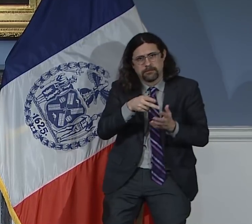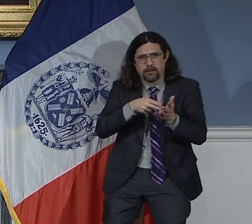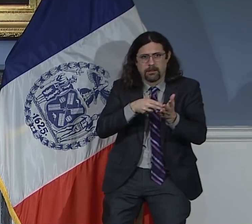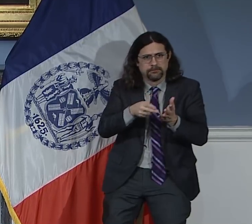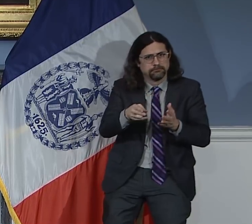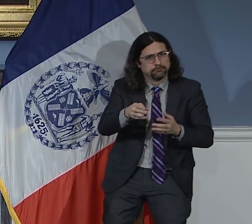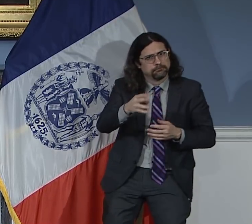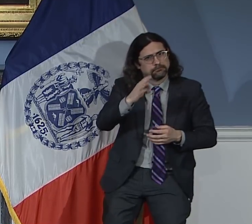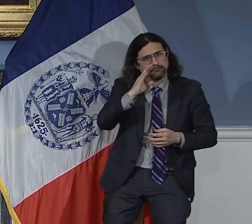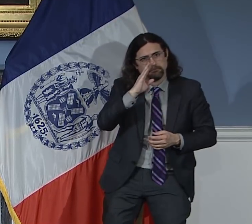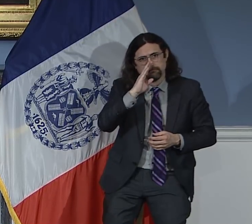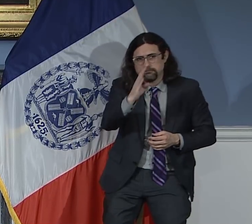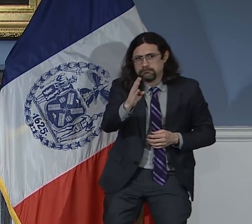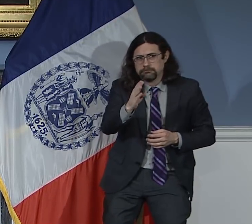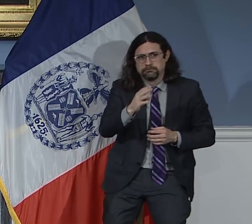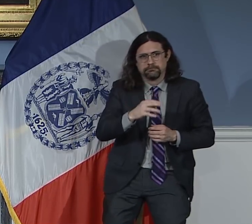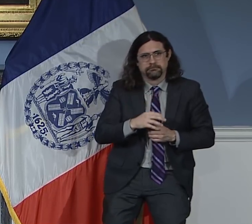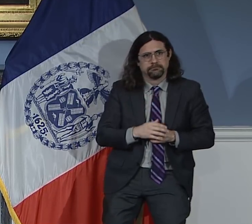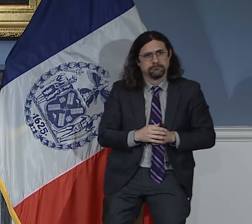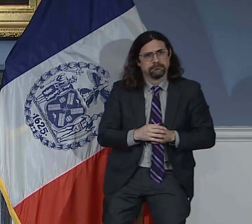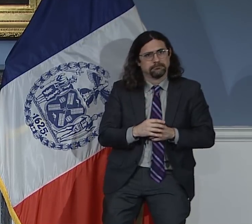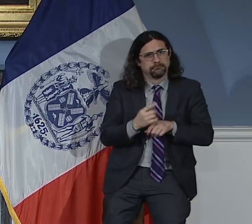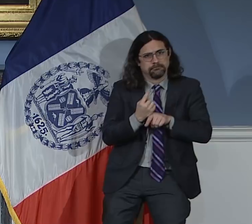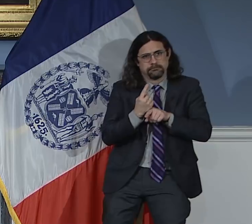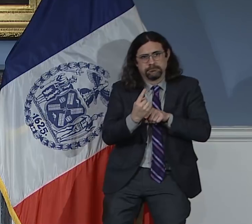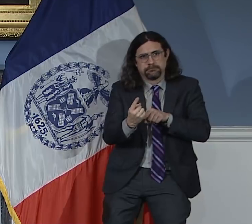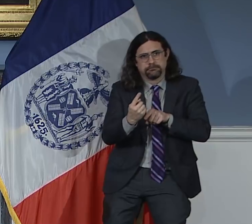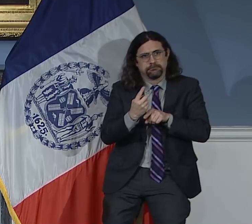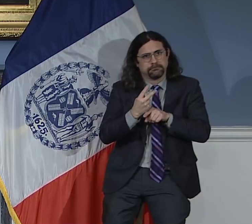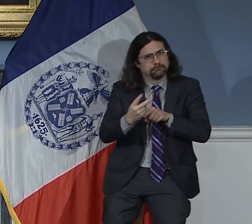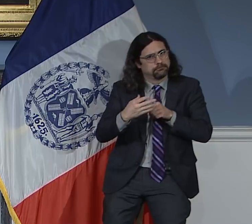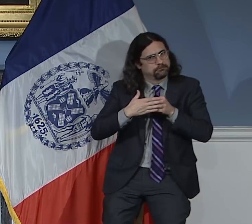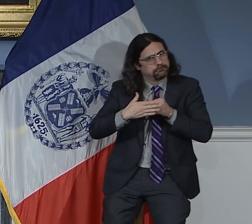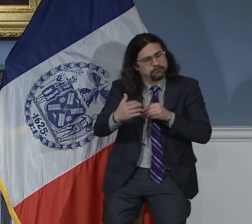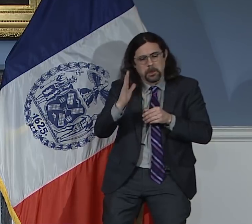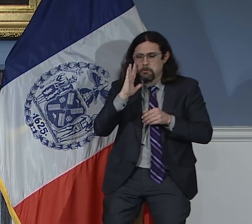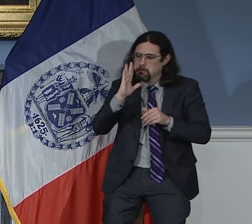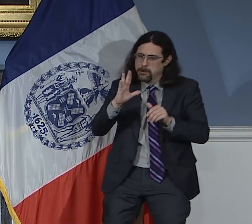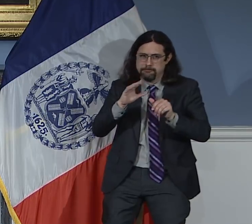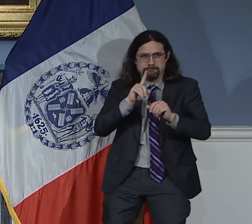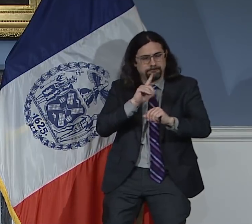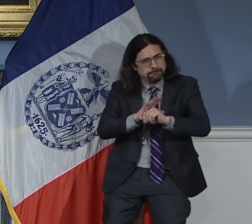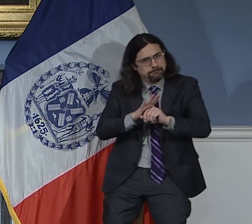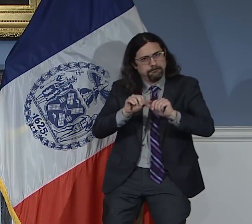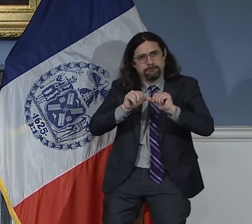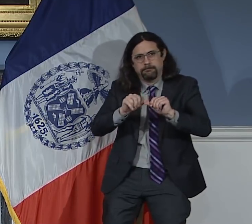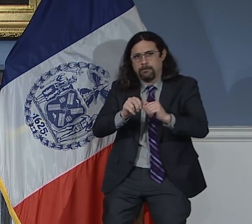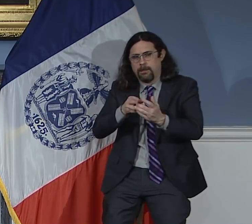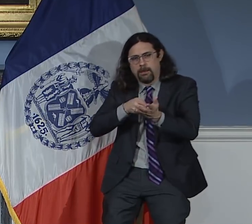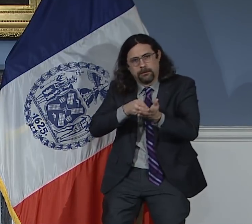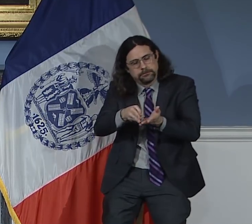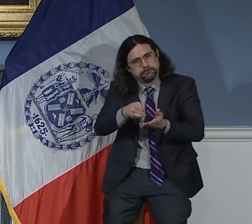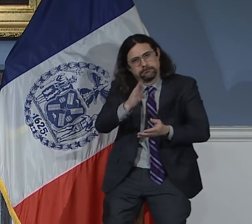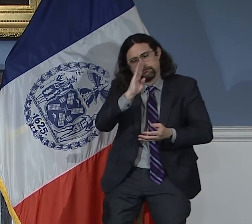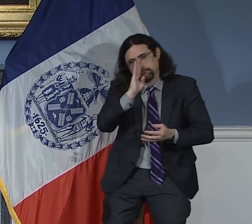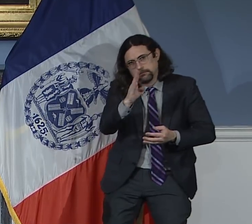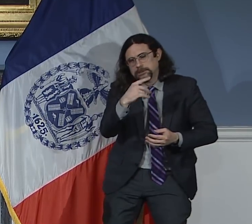OF MY WAY IN T HE WEEKS AHEAD TO ALWAYS LVEELWI TH YOU, BUT I'LL ALSO TELL YOU WHAT WE CAN DO, AND THAT'S A LOT.